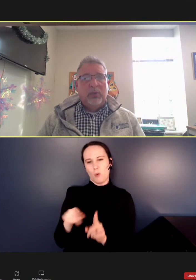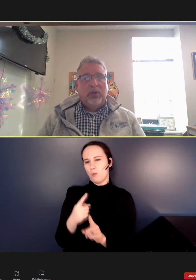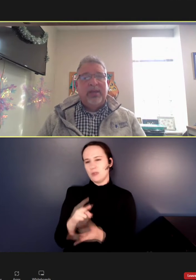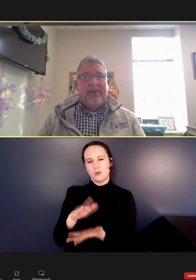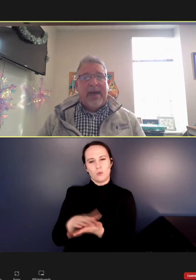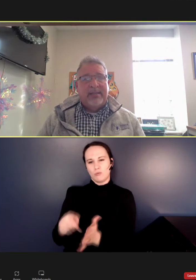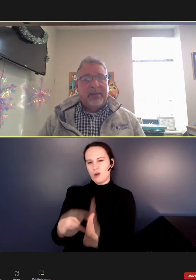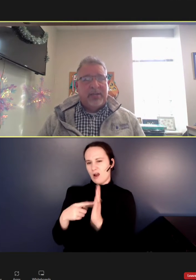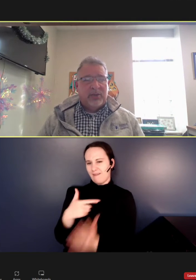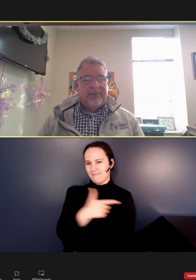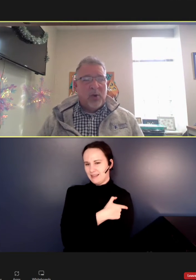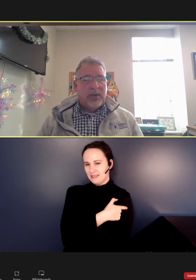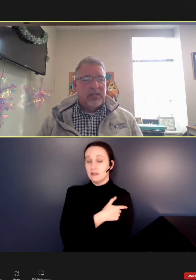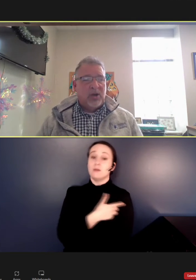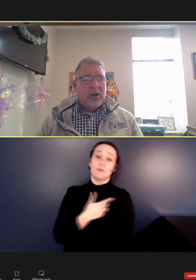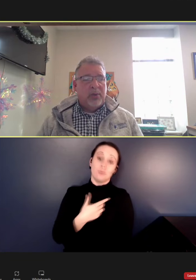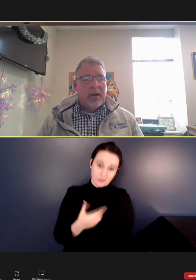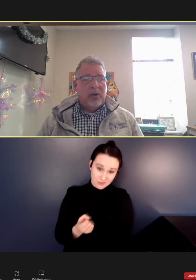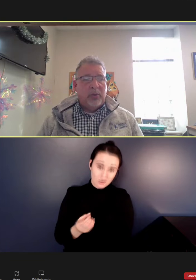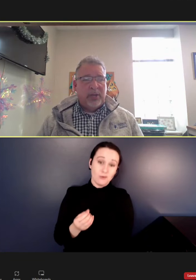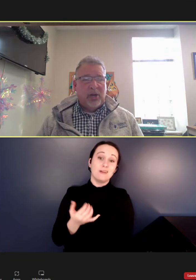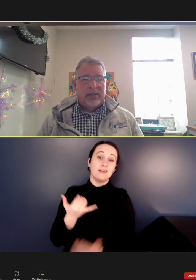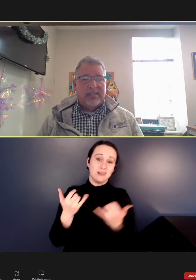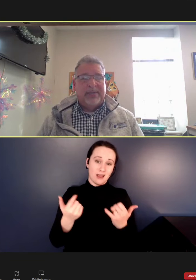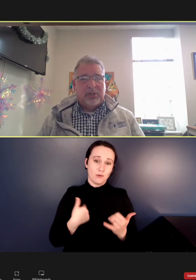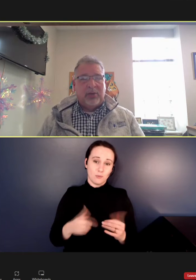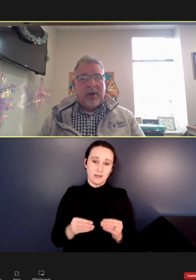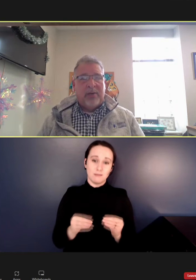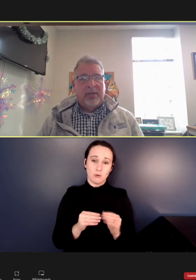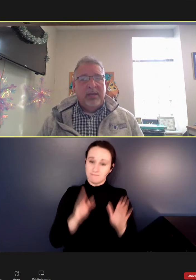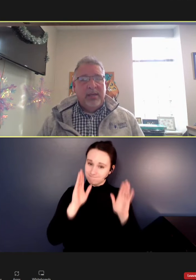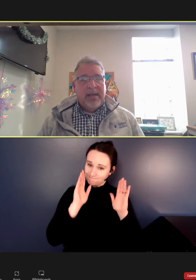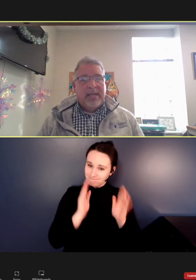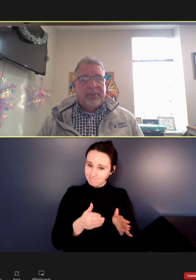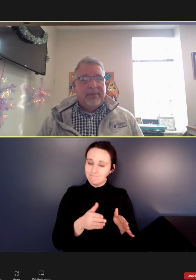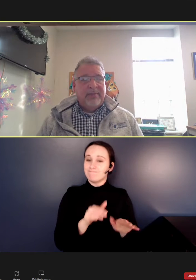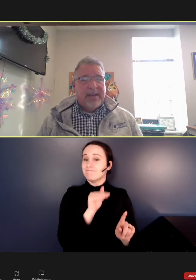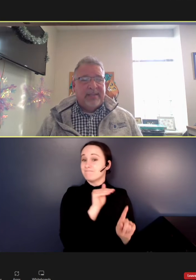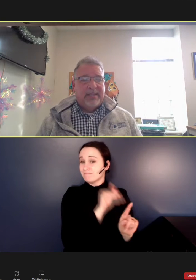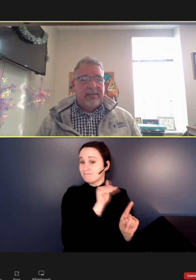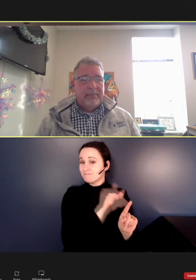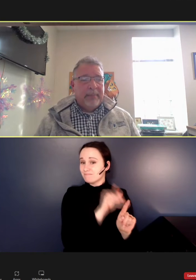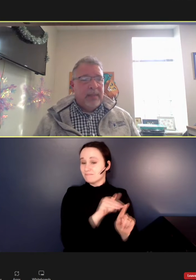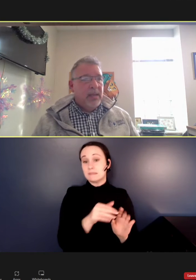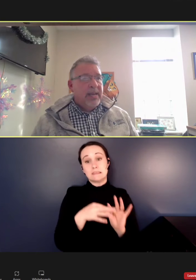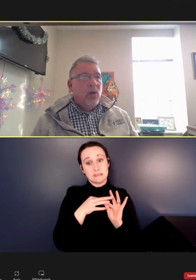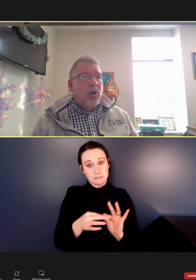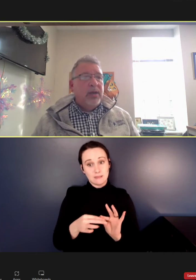we really have had some extra focus on reminder recalls, especially around HPV vaccine. Now,